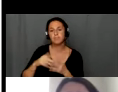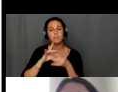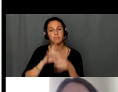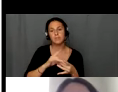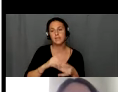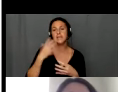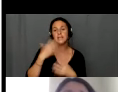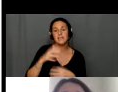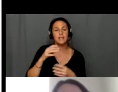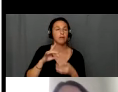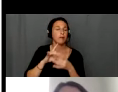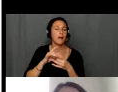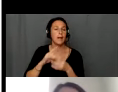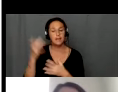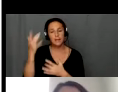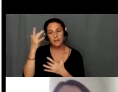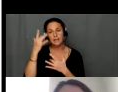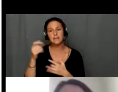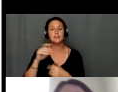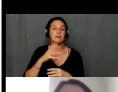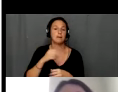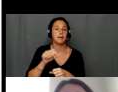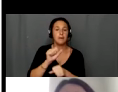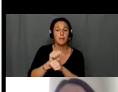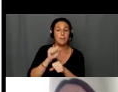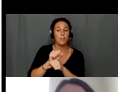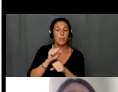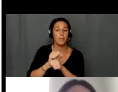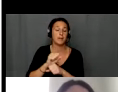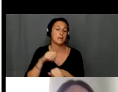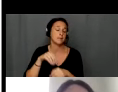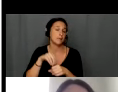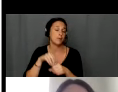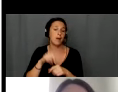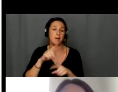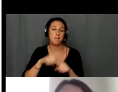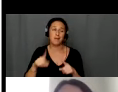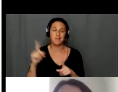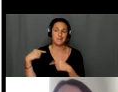employment. However, that draft has actually not been updated since 2,019